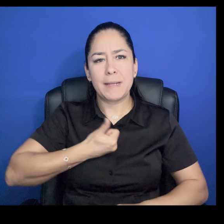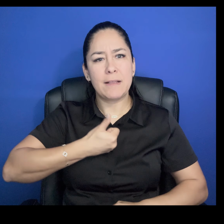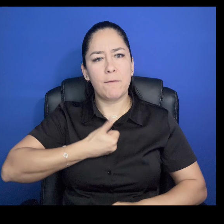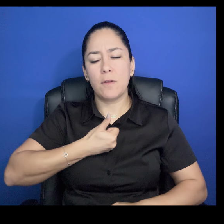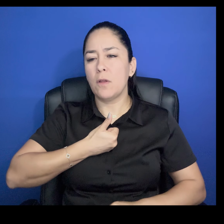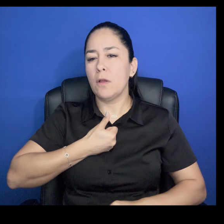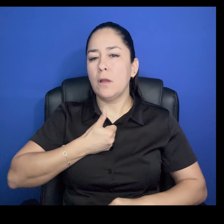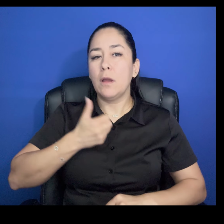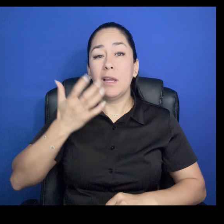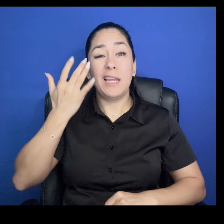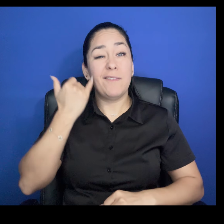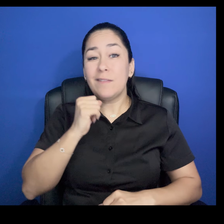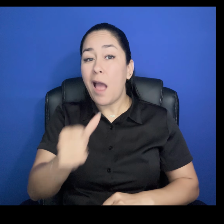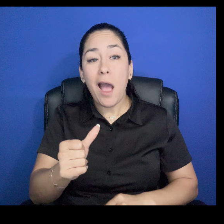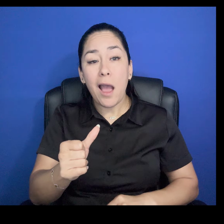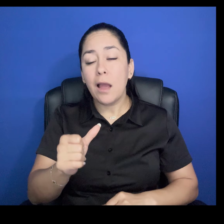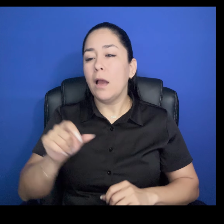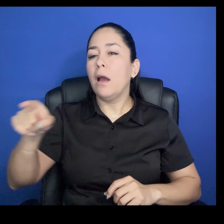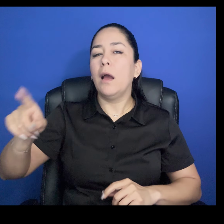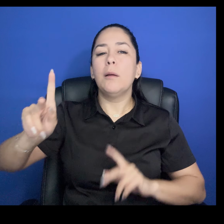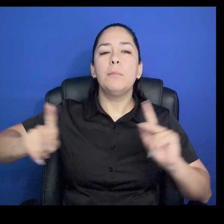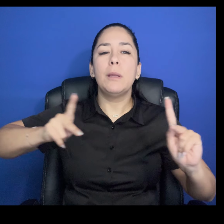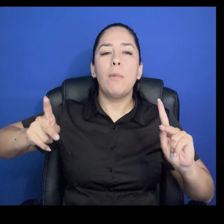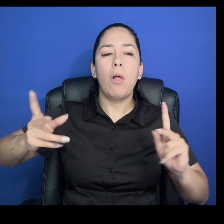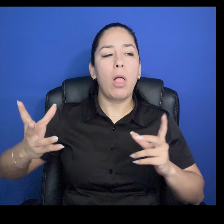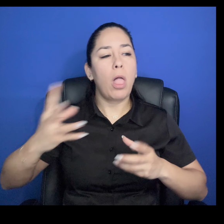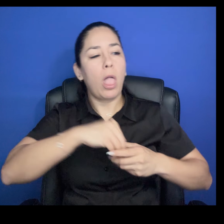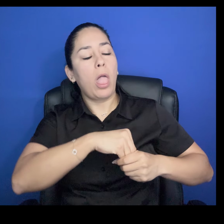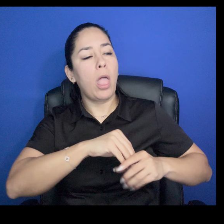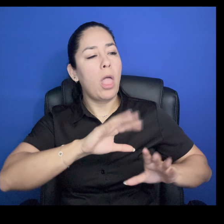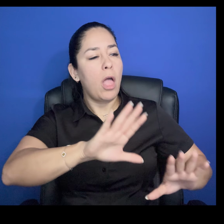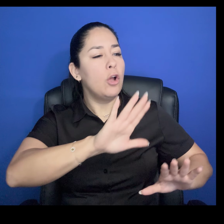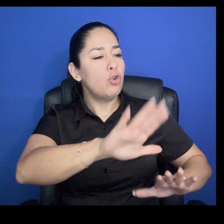you will definitely step in and tell you what your life should be like.